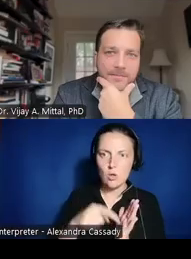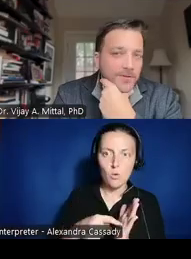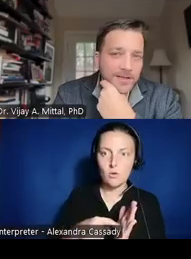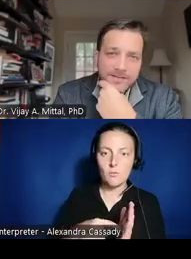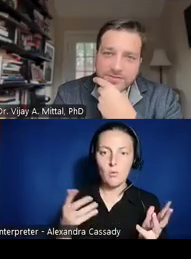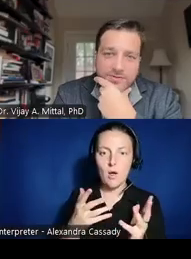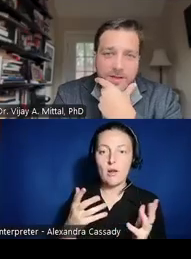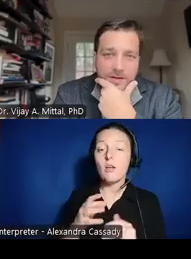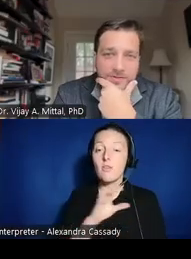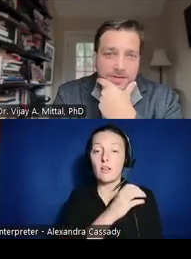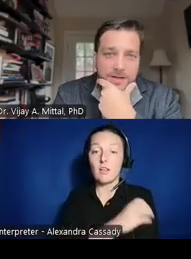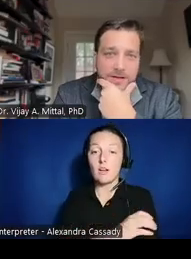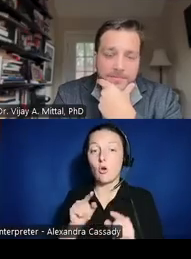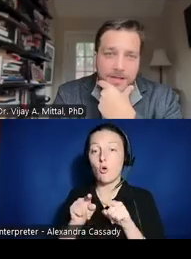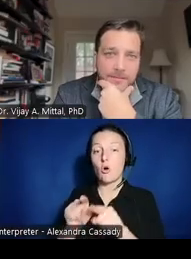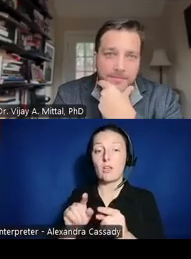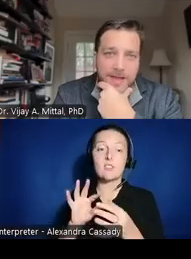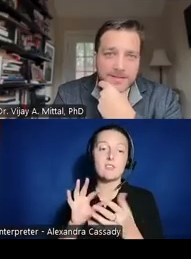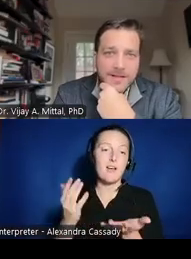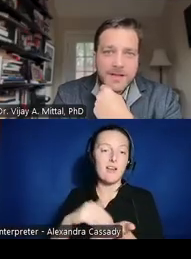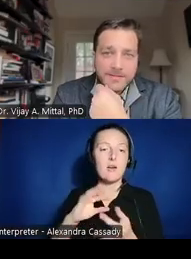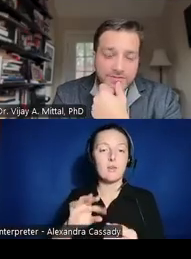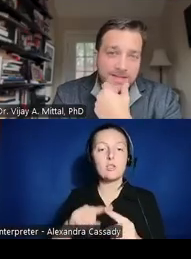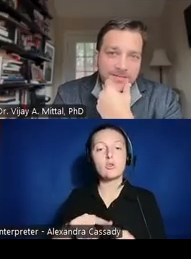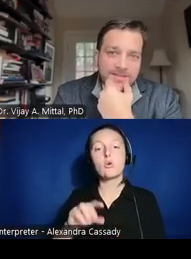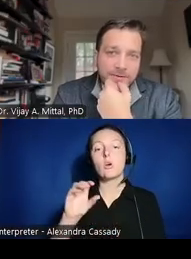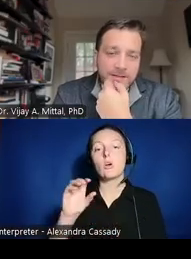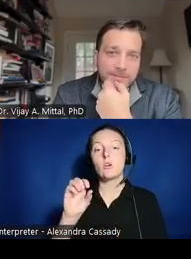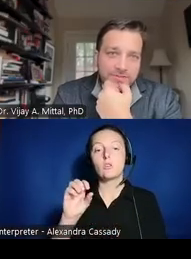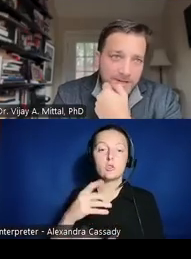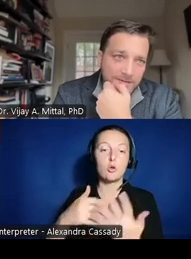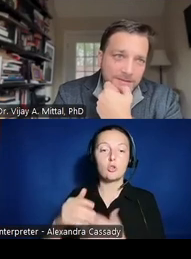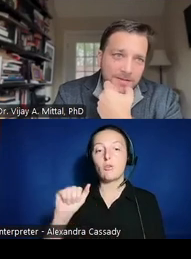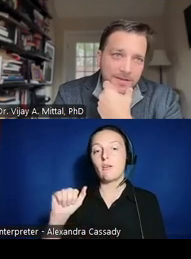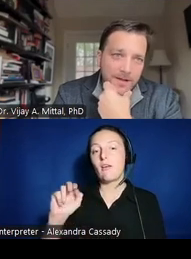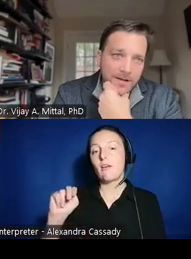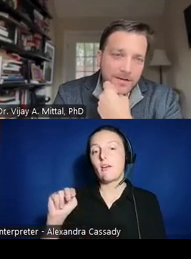um related to social anidonia um and the strength of the synchrony between the